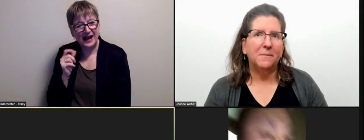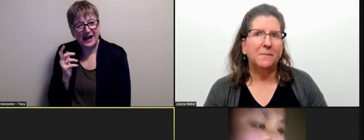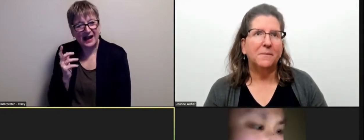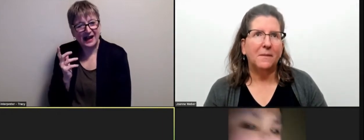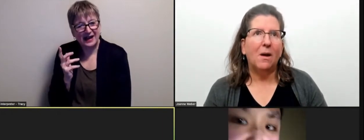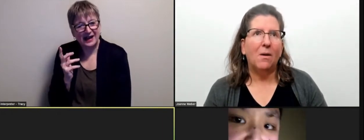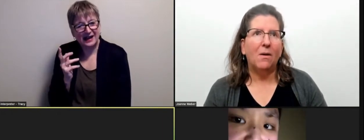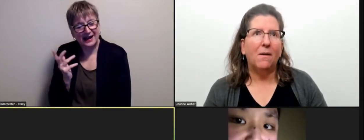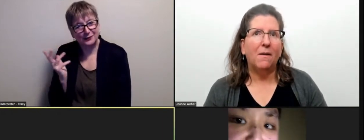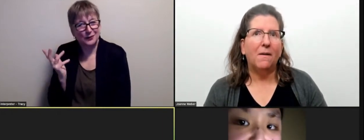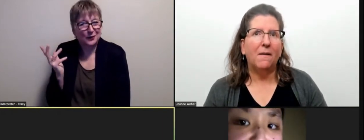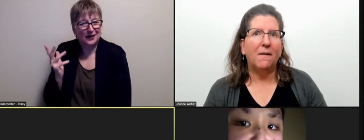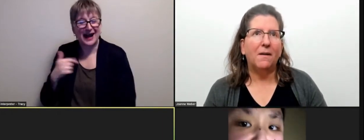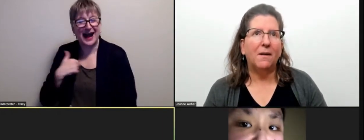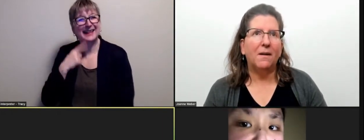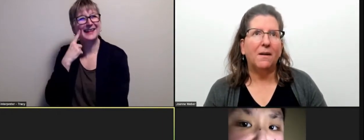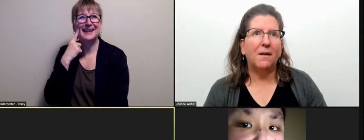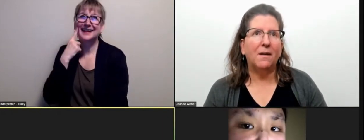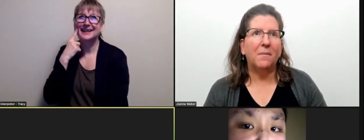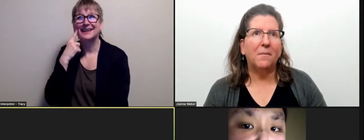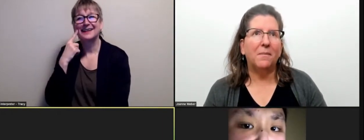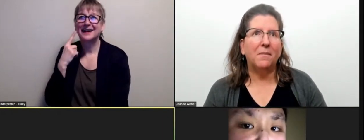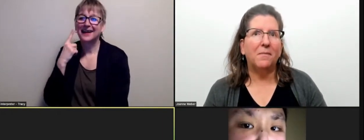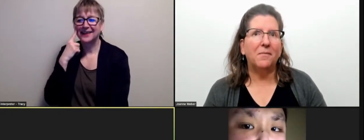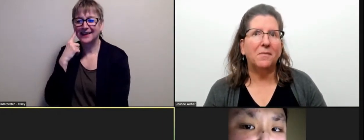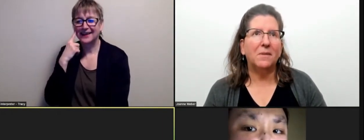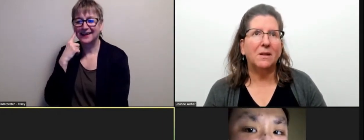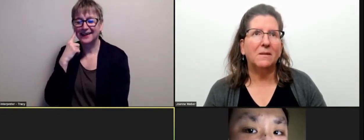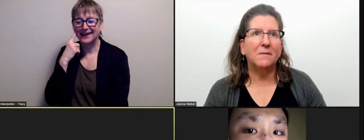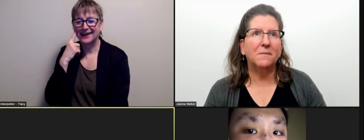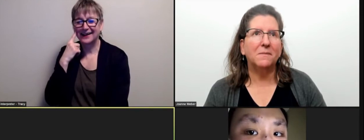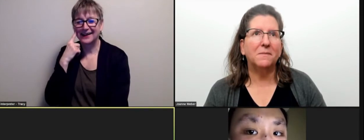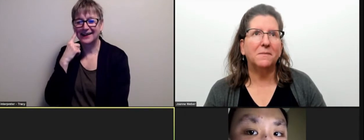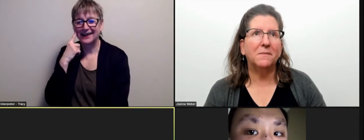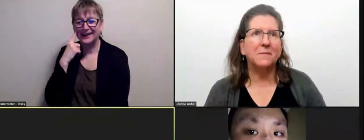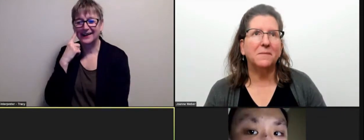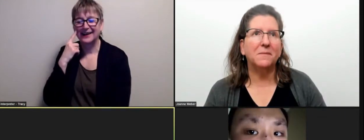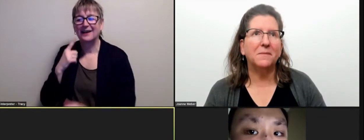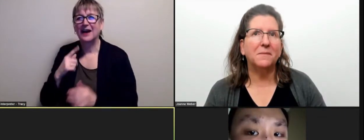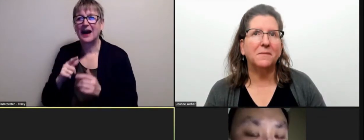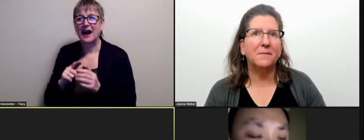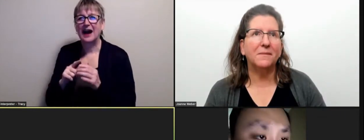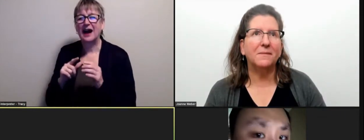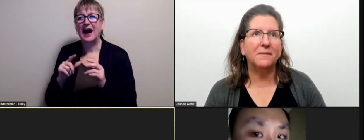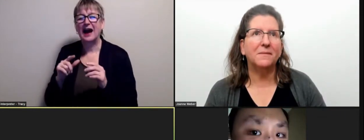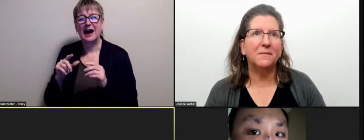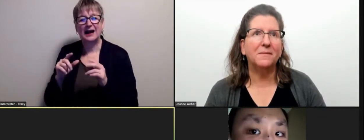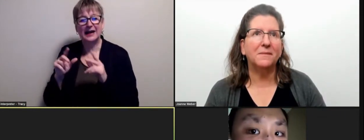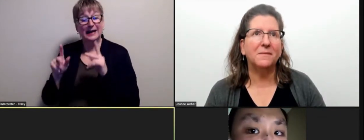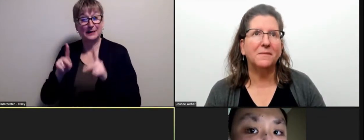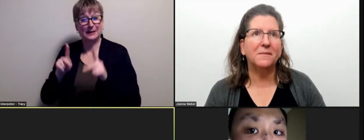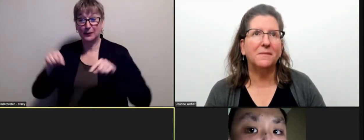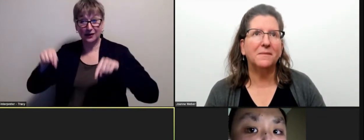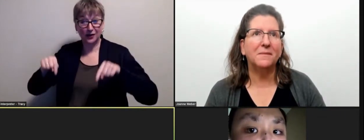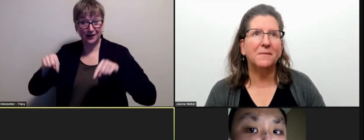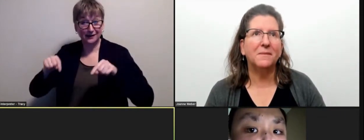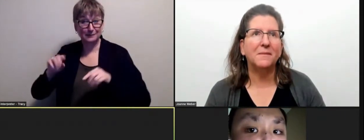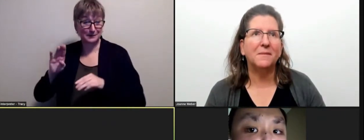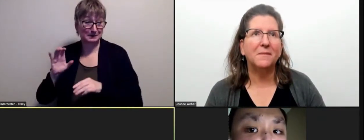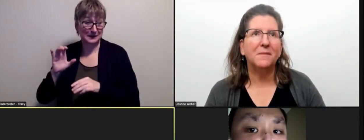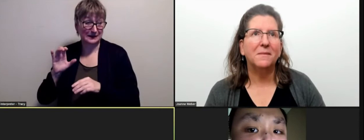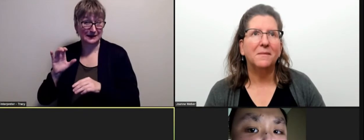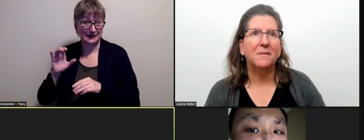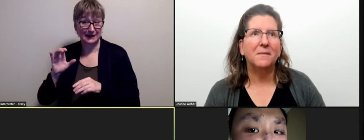I think - you know - it might have to do with the fact that - you know - people here in British Columbia are a lot nicer,